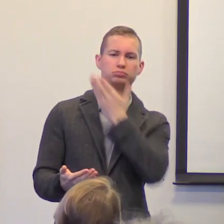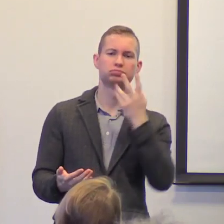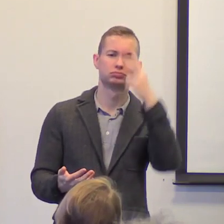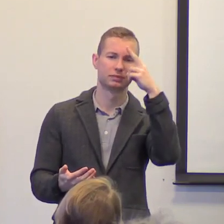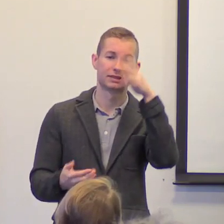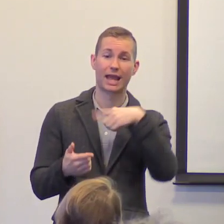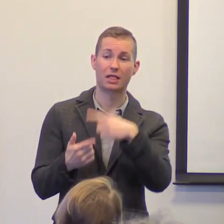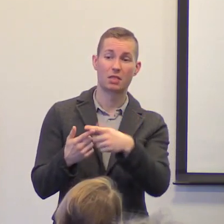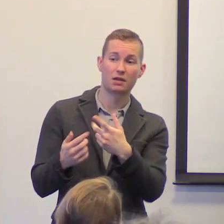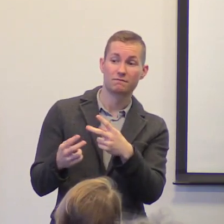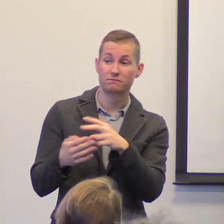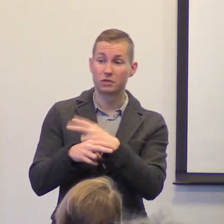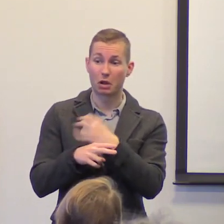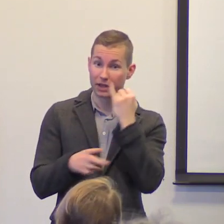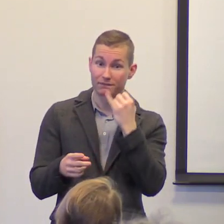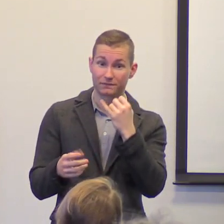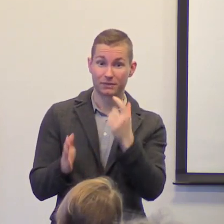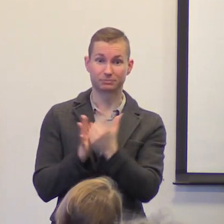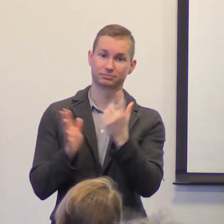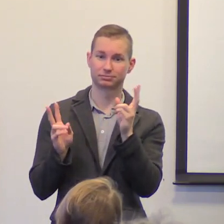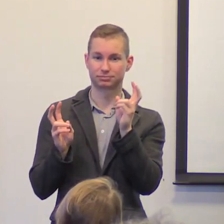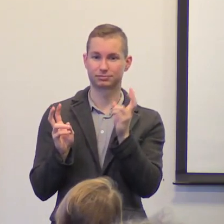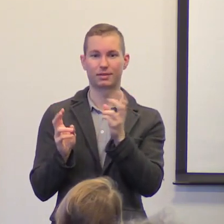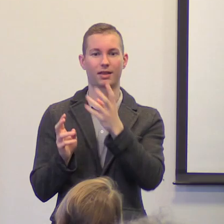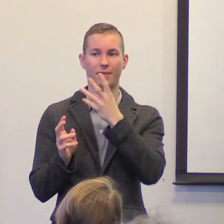not they're an illegal immigrant and whether or not they're committing a crime.